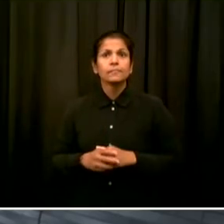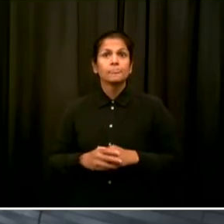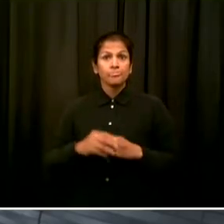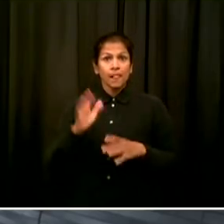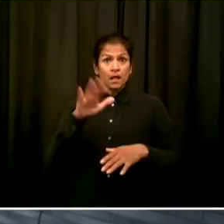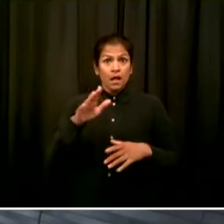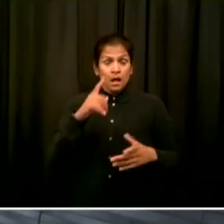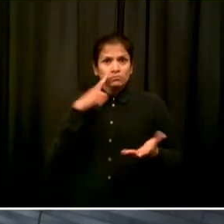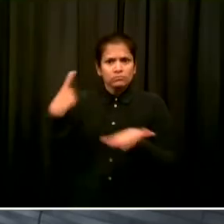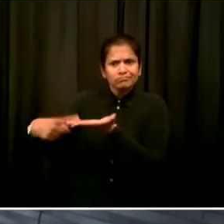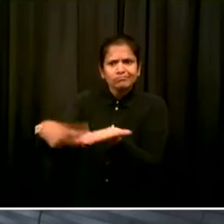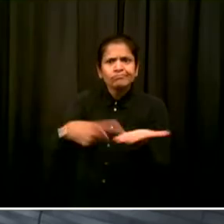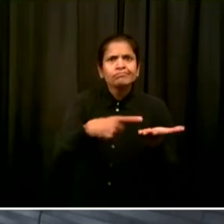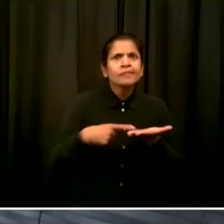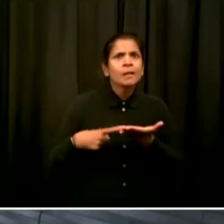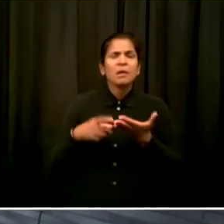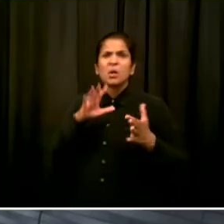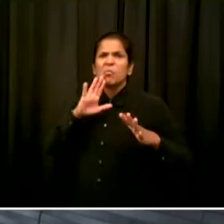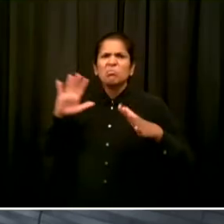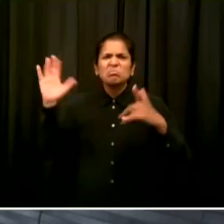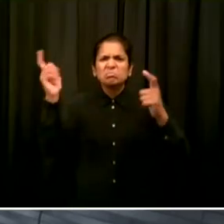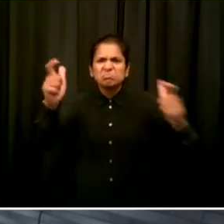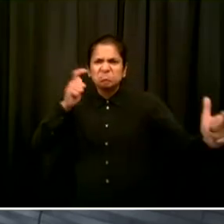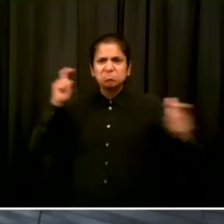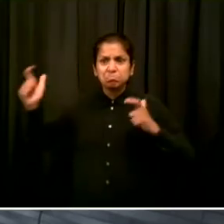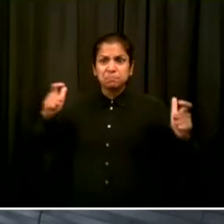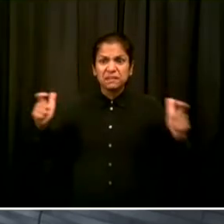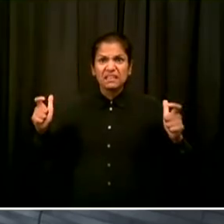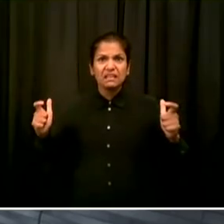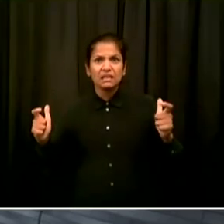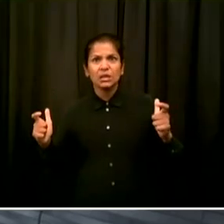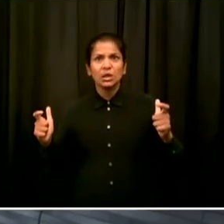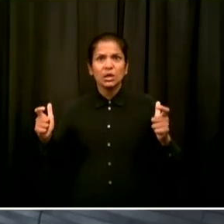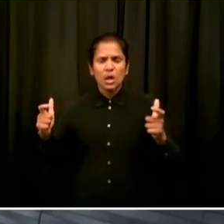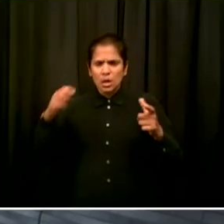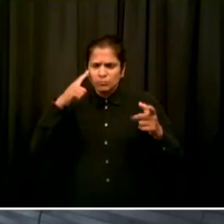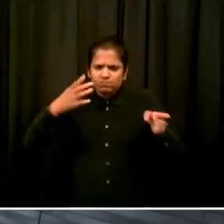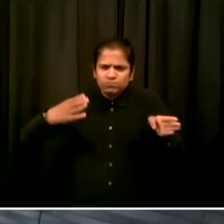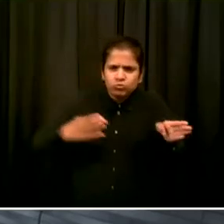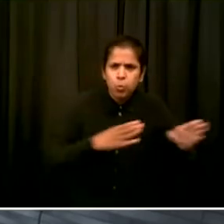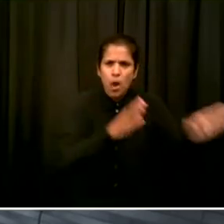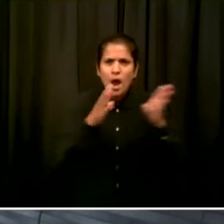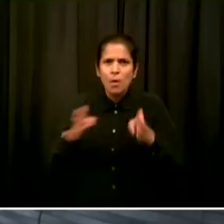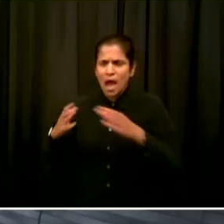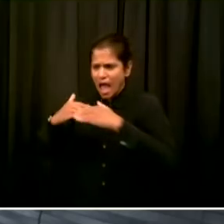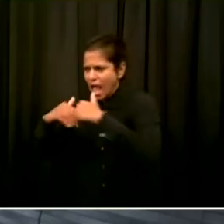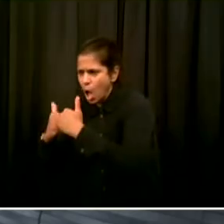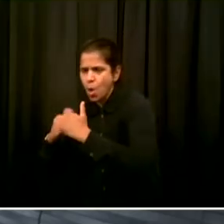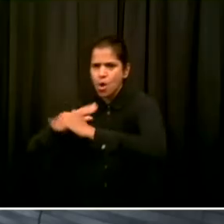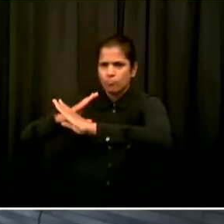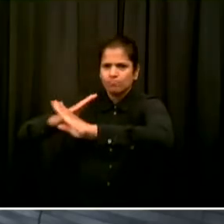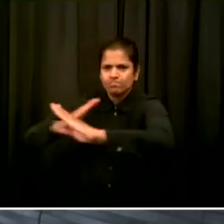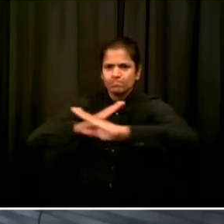BEING DONE AND THE PRECAUTIONS YOU CAN TAKE THEN I WANT O T TALK MORE ABOUT